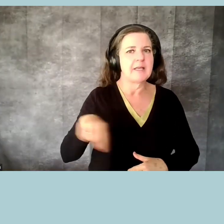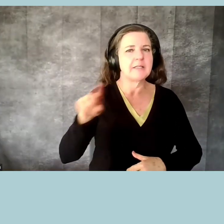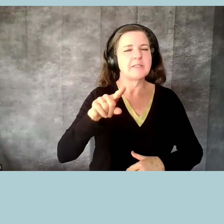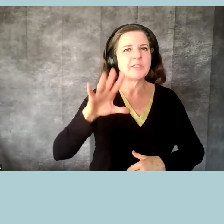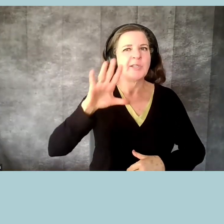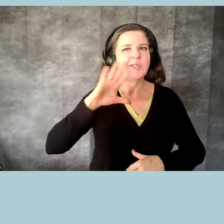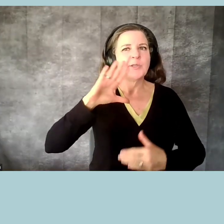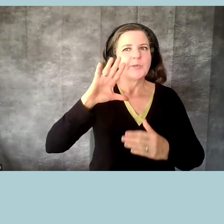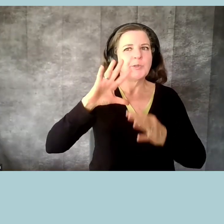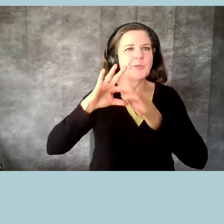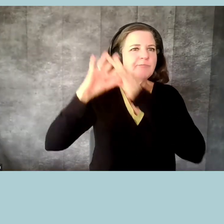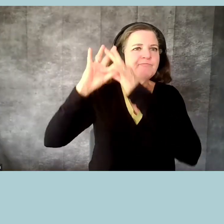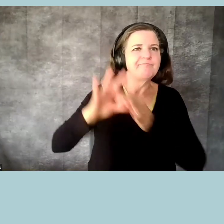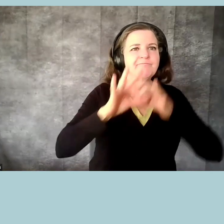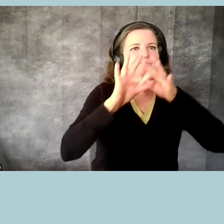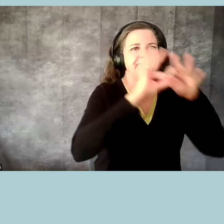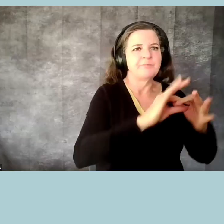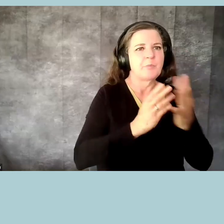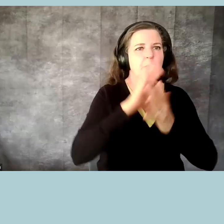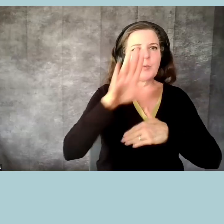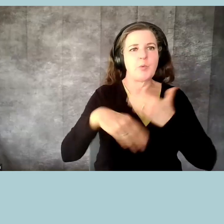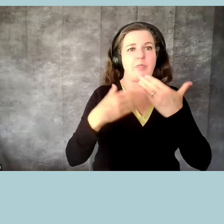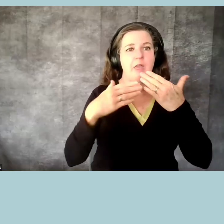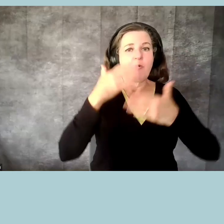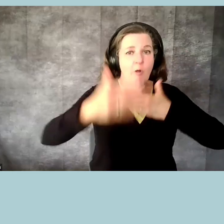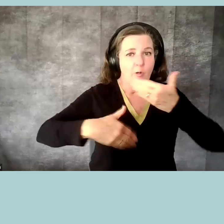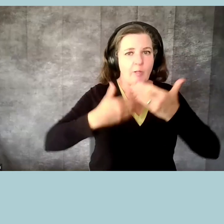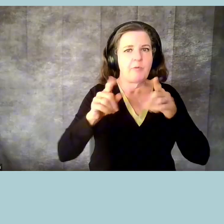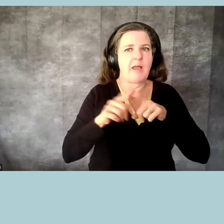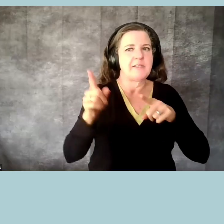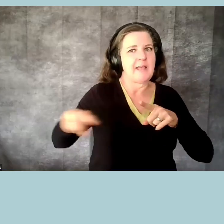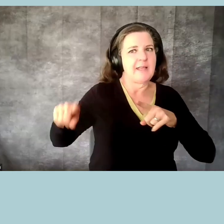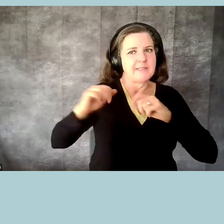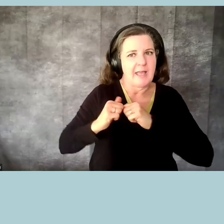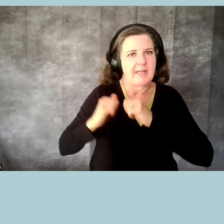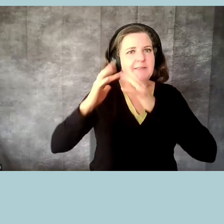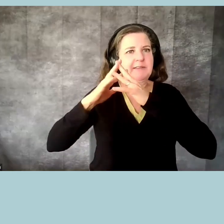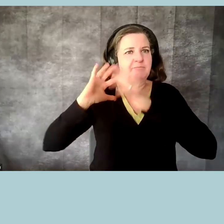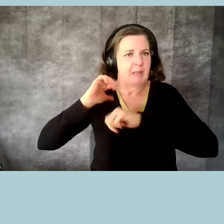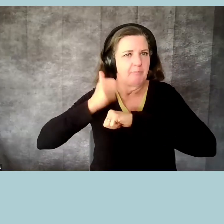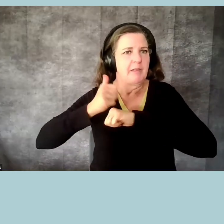whole process and kind of as it's implemented. So great to hear.